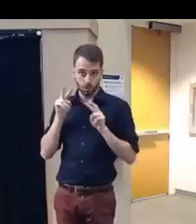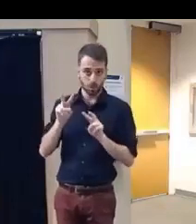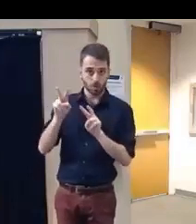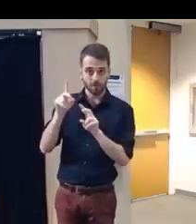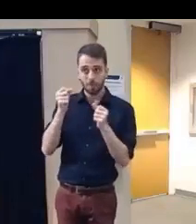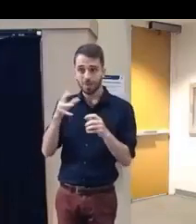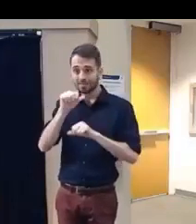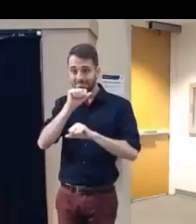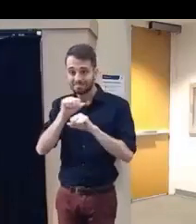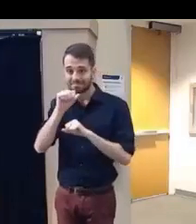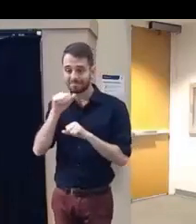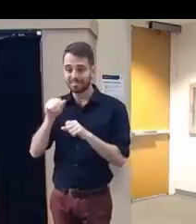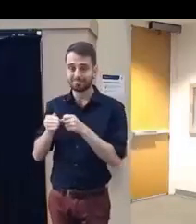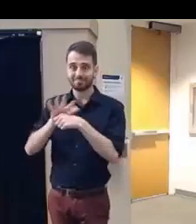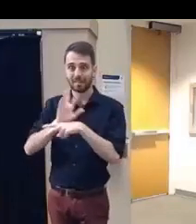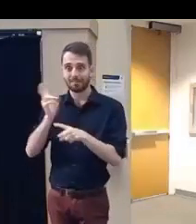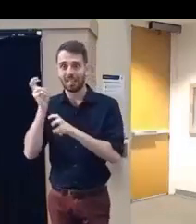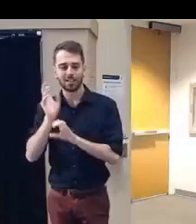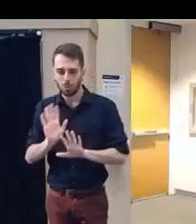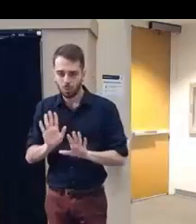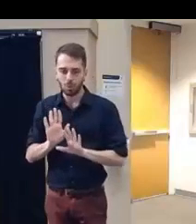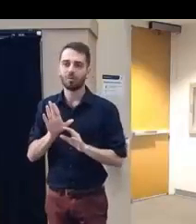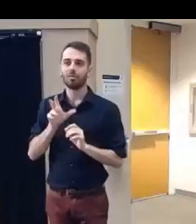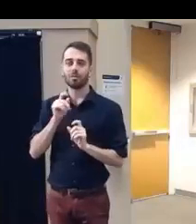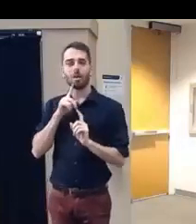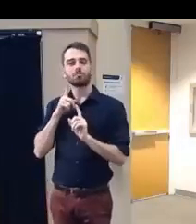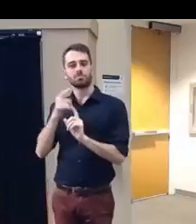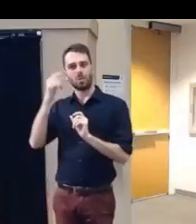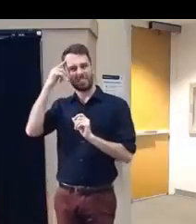but to more opportunities to be thoughtful about why we're doing what we're doing and how to do